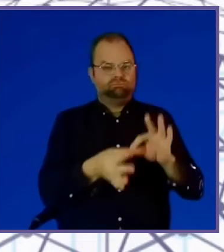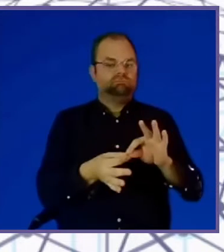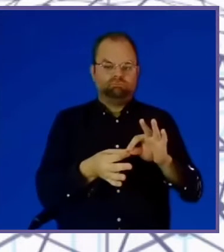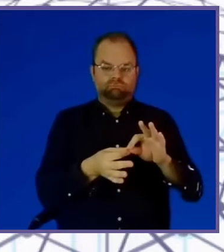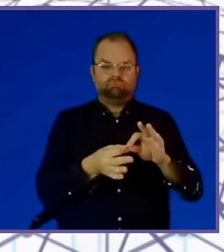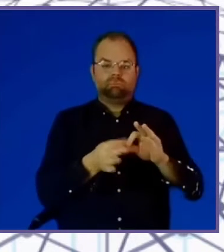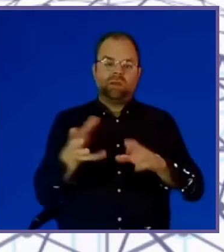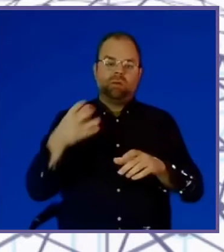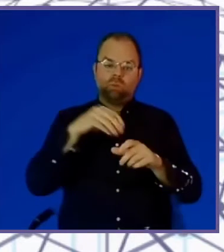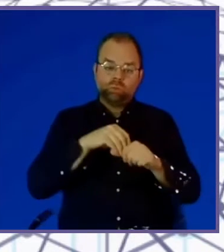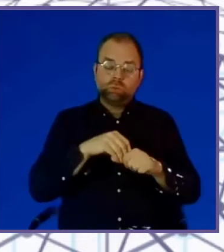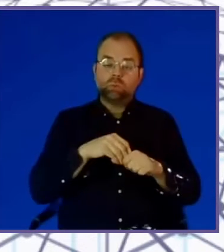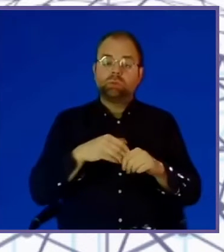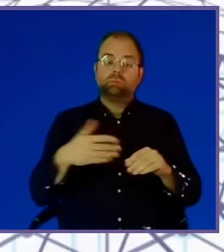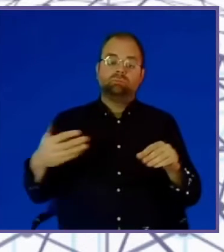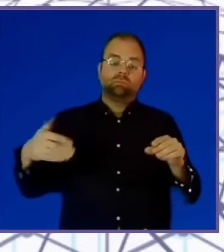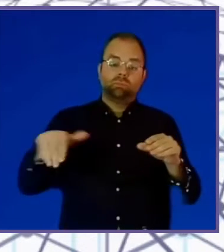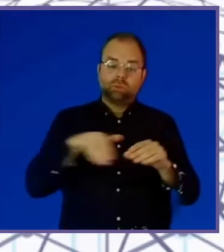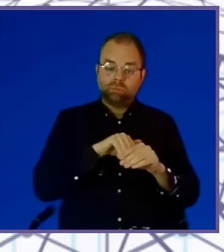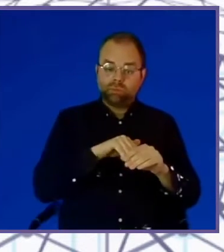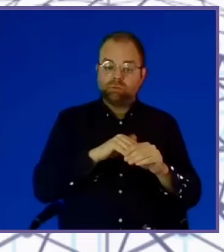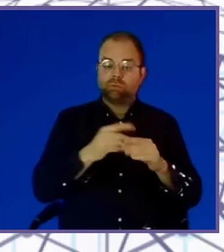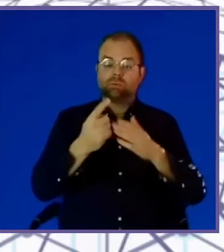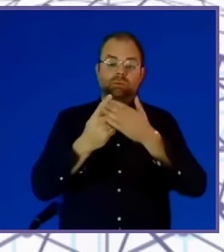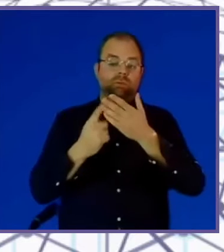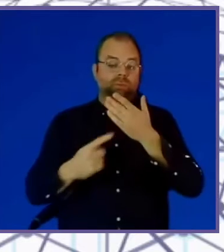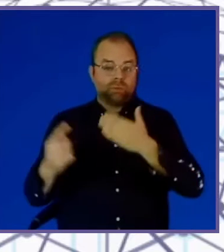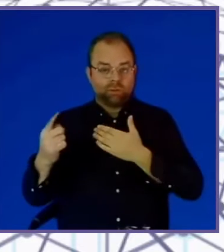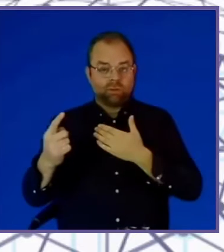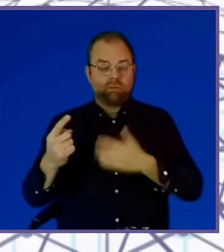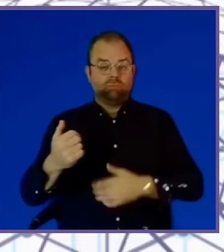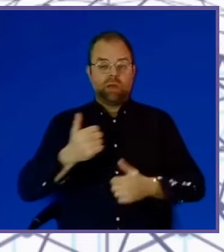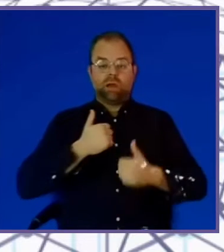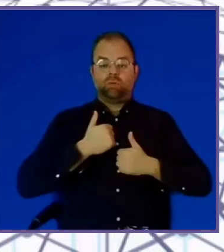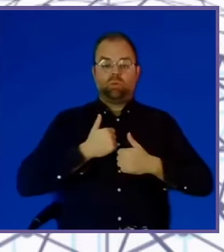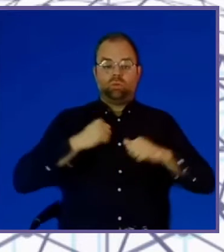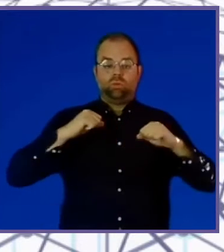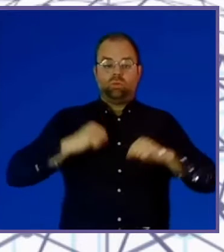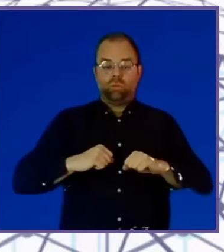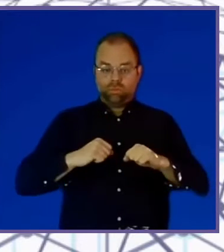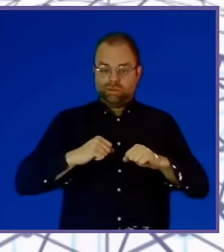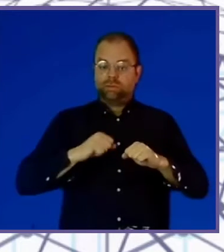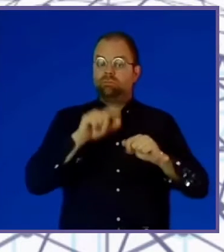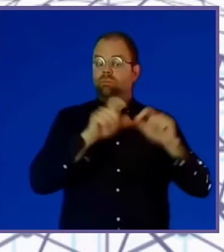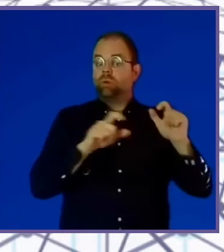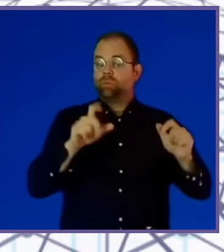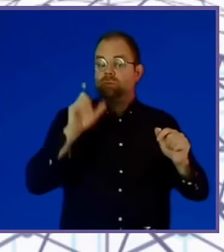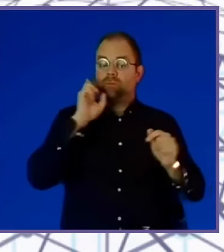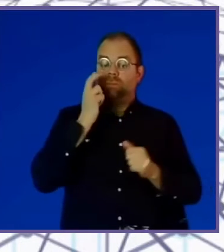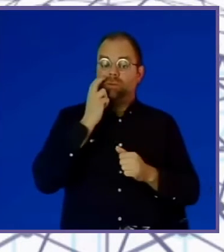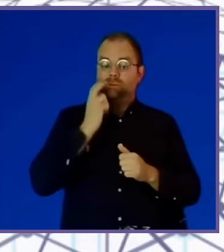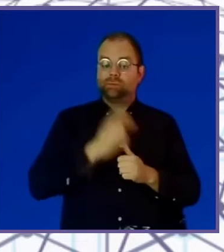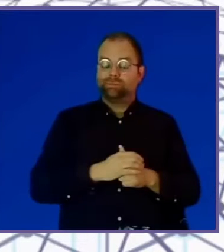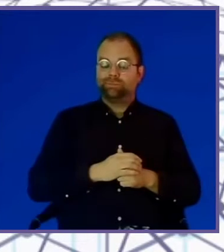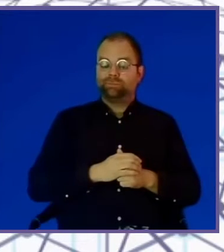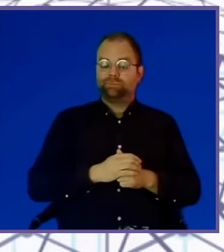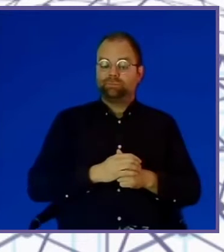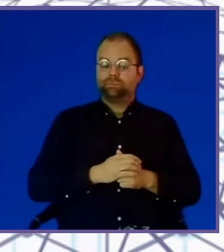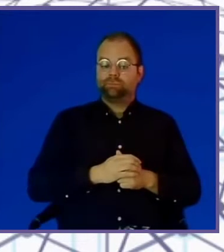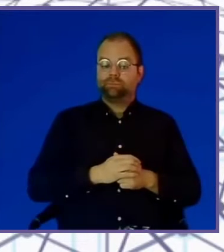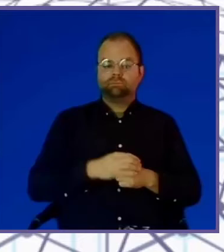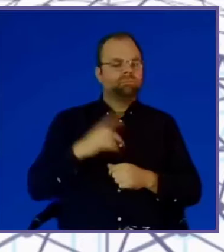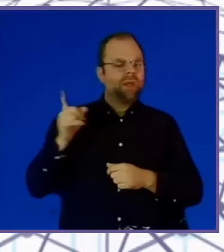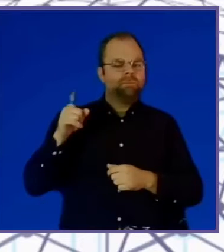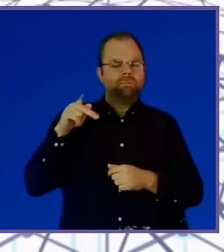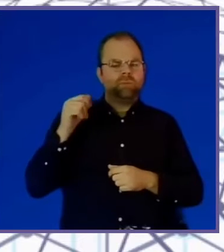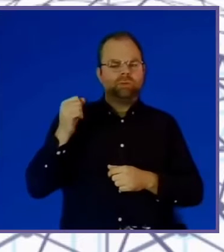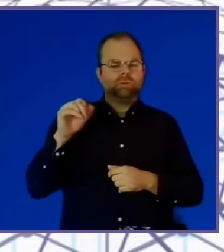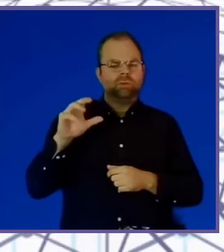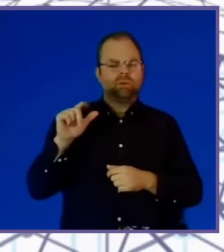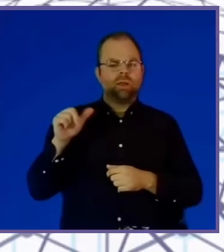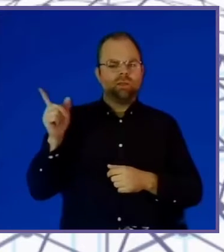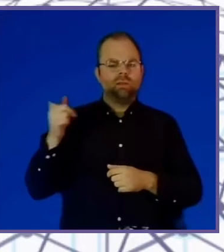interesting point in his talk just now about fragmentation and voices that are not being heard.